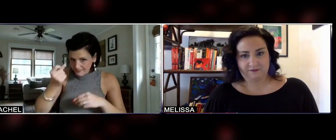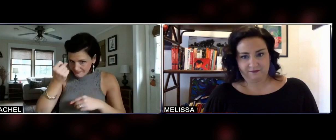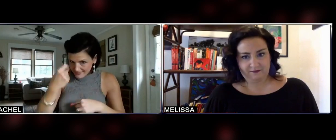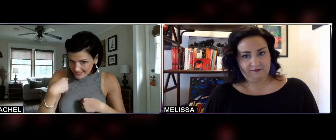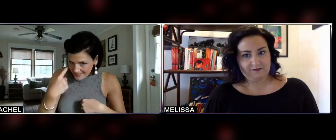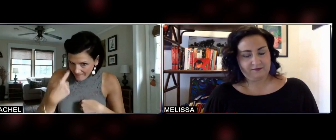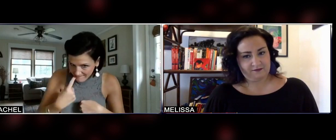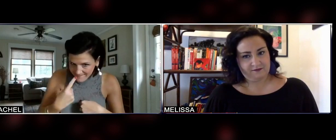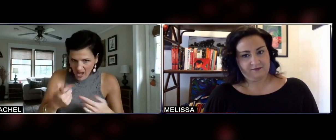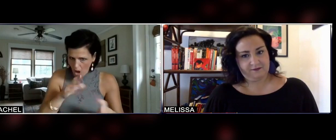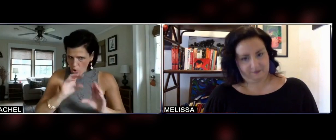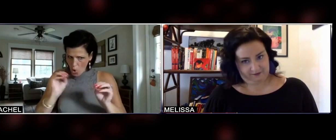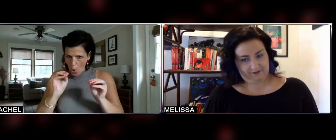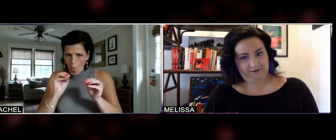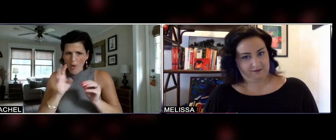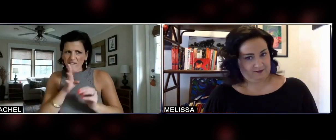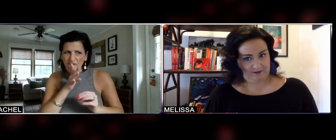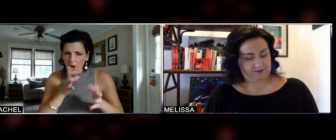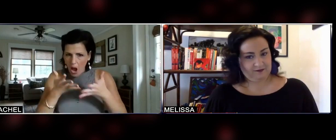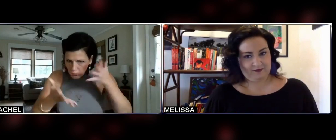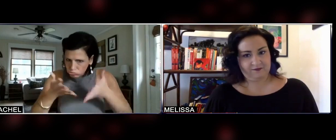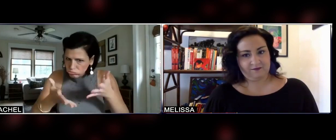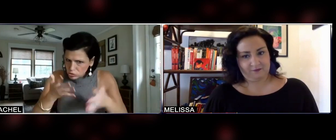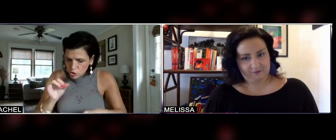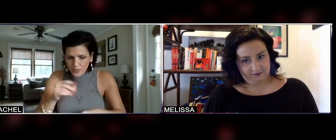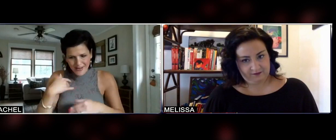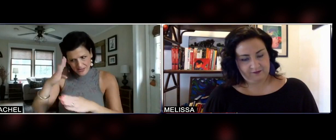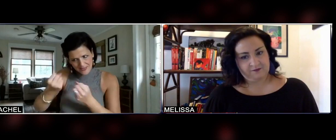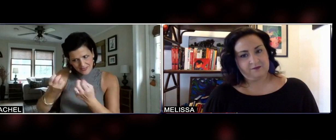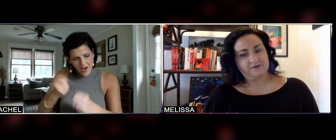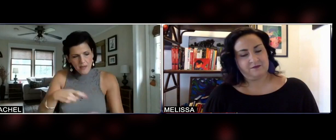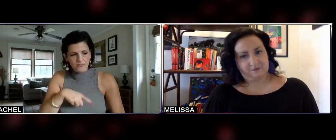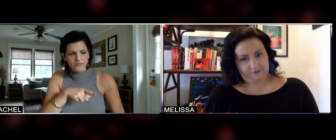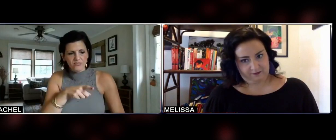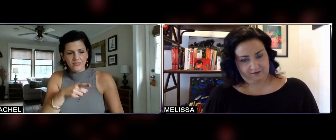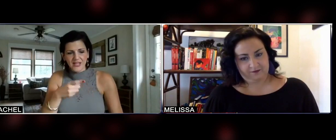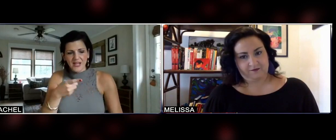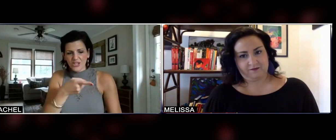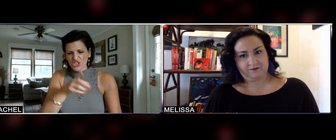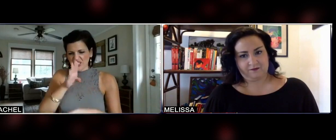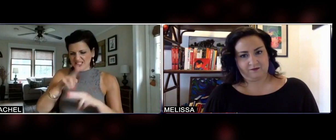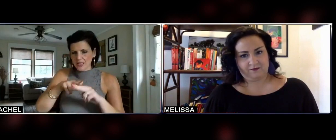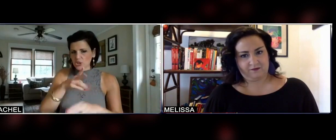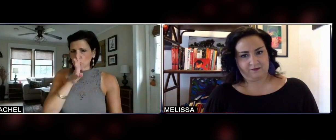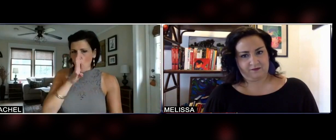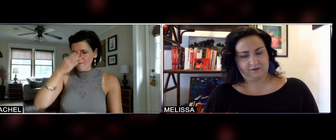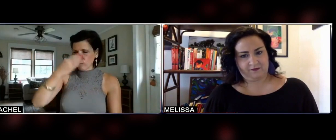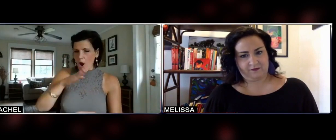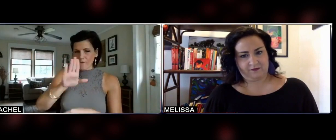(Keep in mind, I'm Deaf! I was signing because my son was using sign language) in front of her son who had a cochlear implant